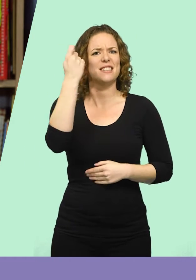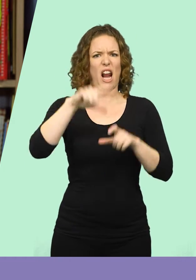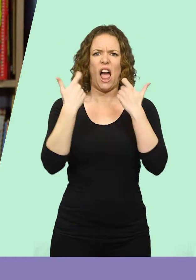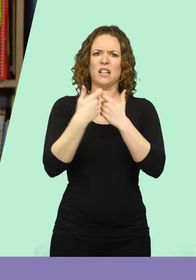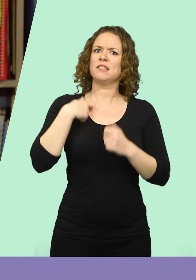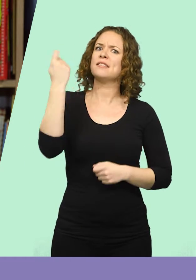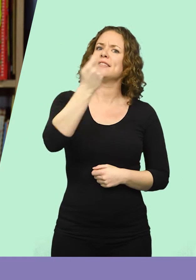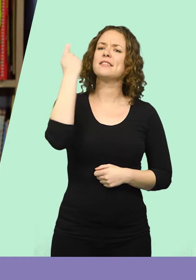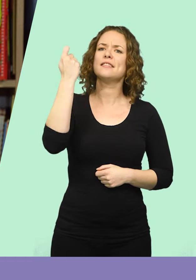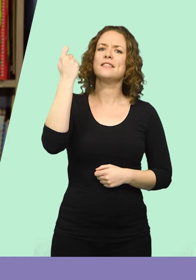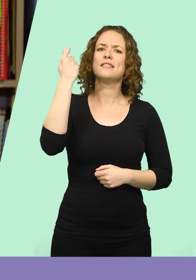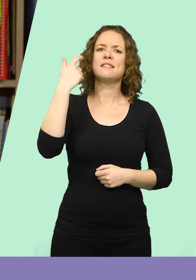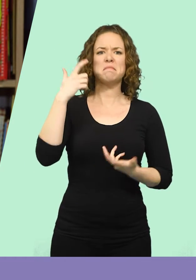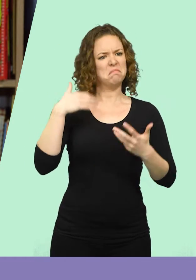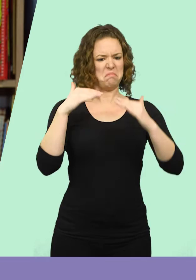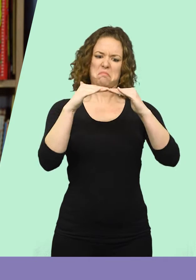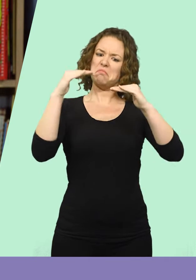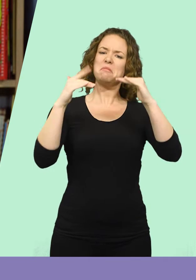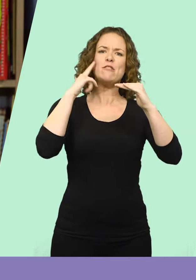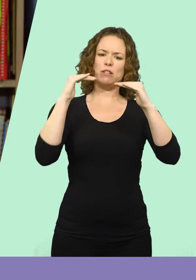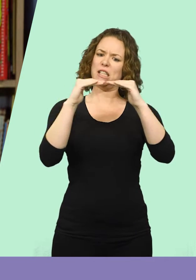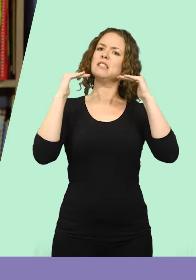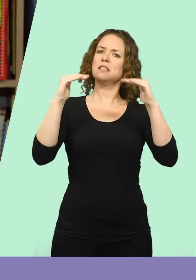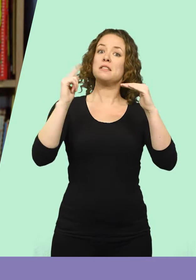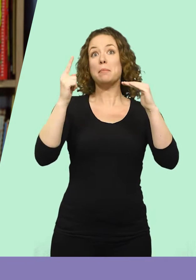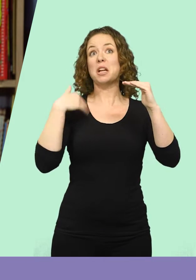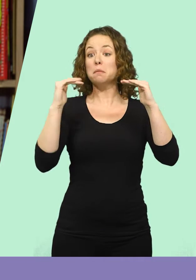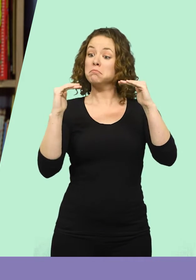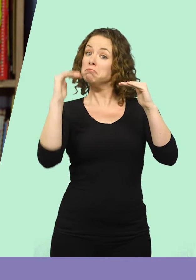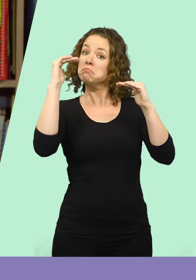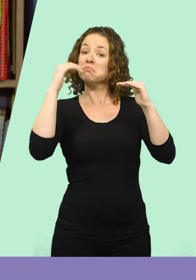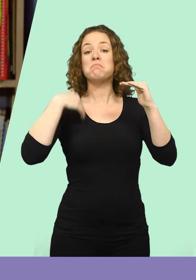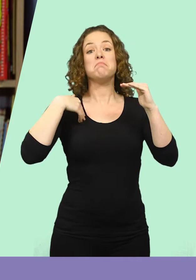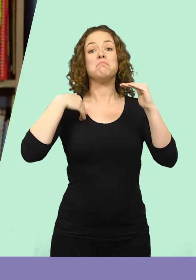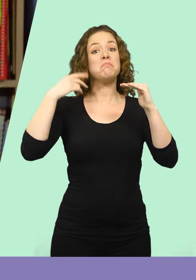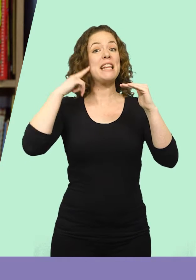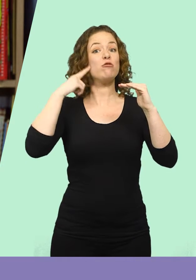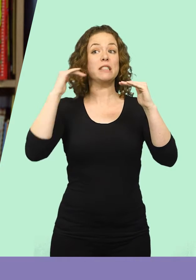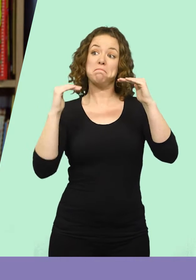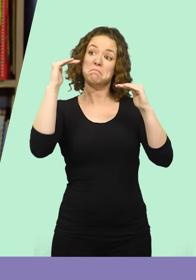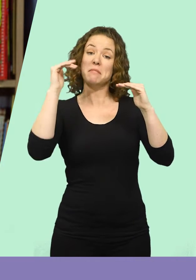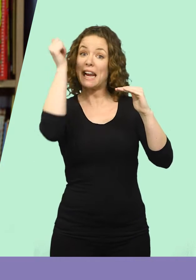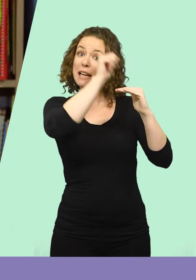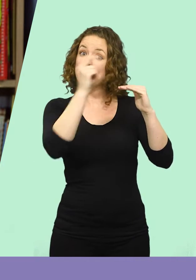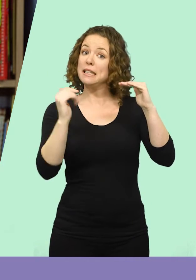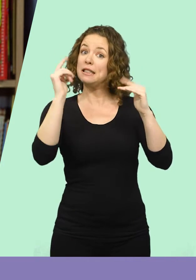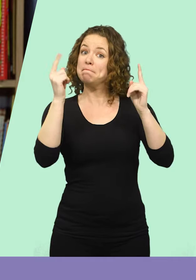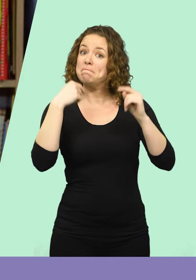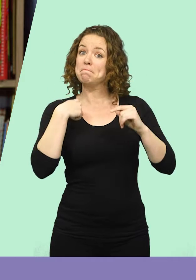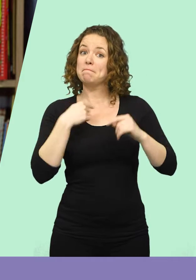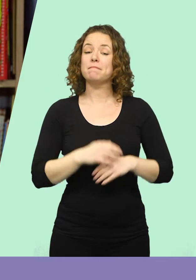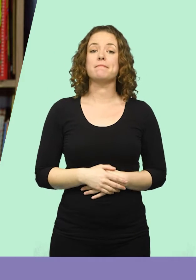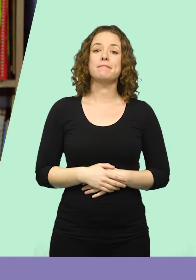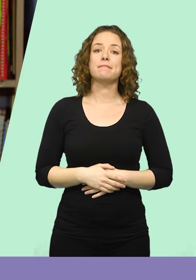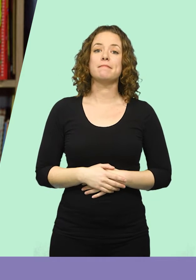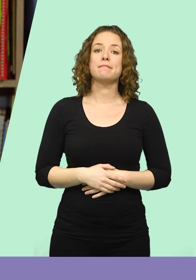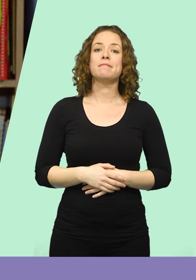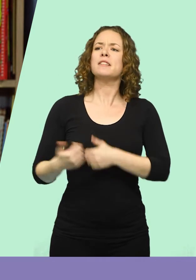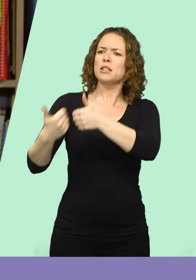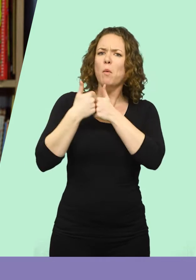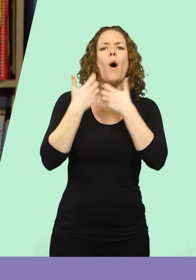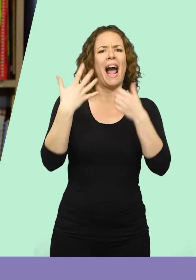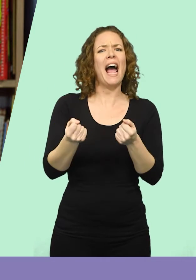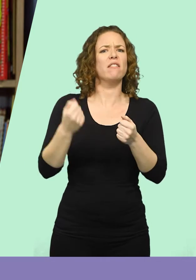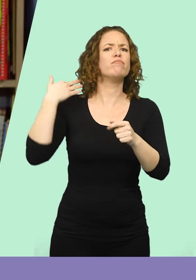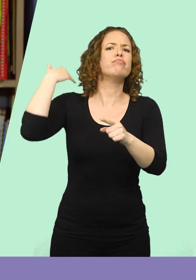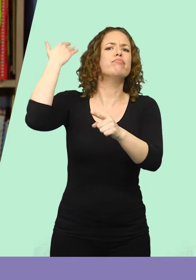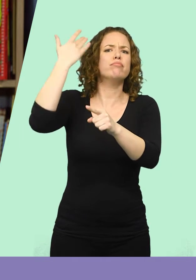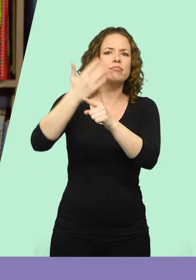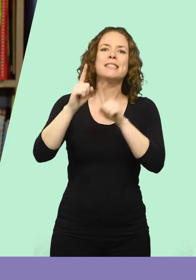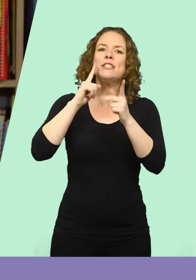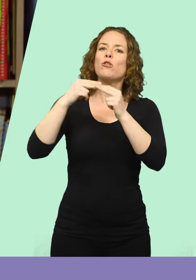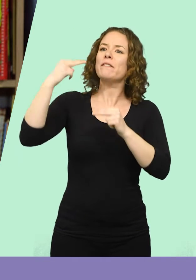always kind of... I've been able to succeed in classes and be kind of on par and sometimes better